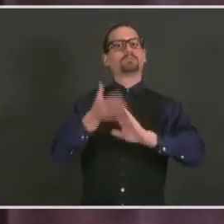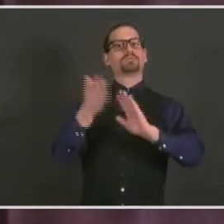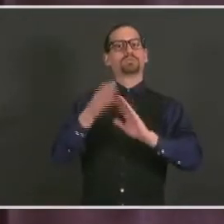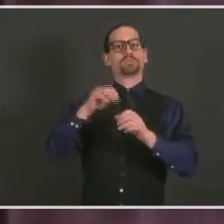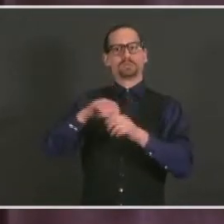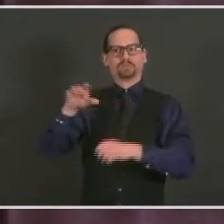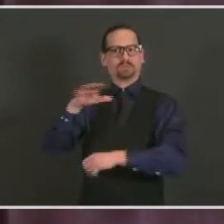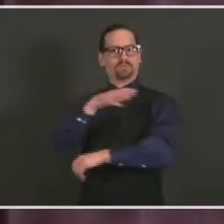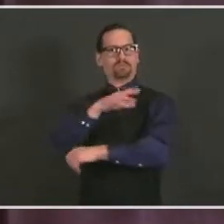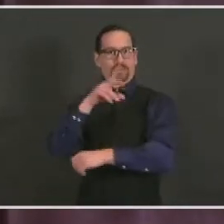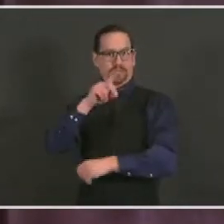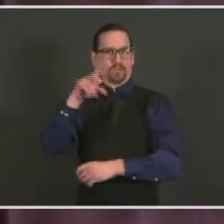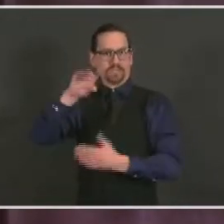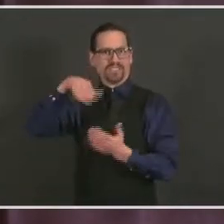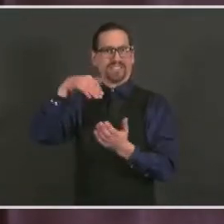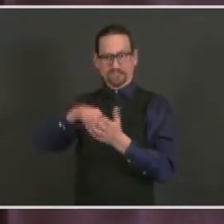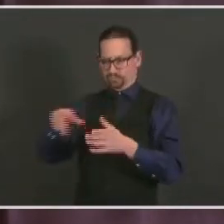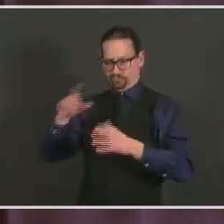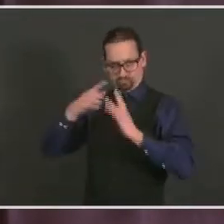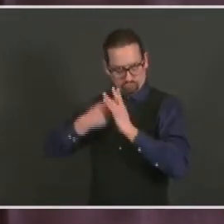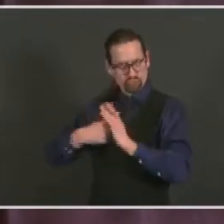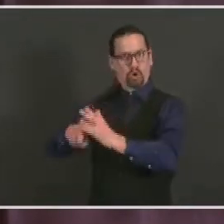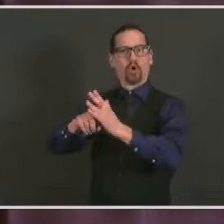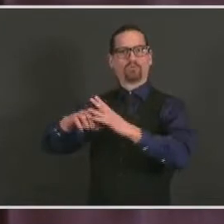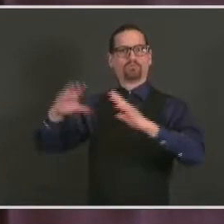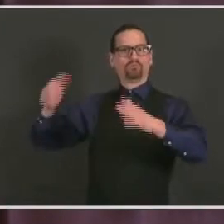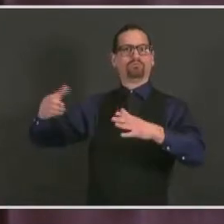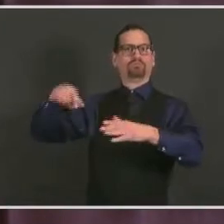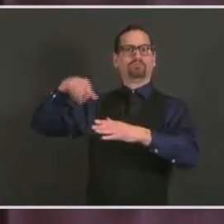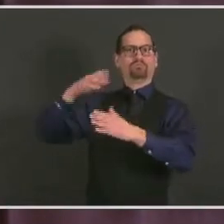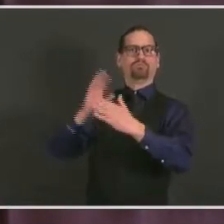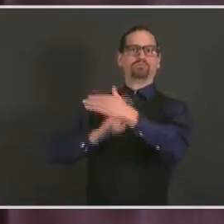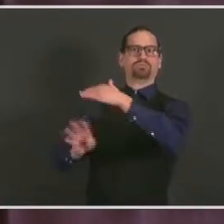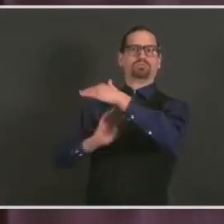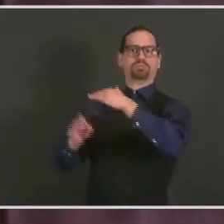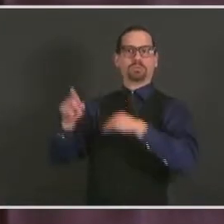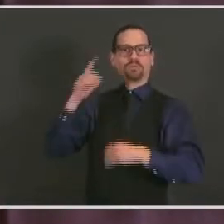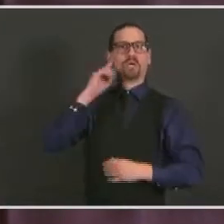HAPPENING. NEXT THURSDAY. WE WILL OPEN A STATE RUN VACCINATION SITE AT THE DUNKIN